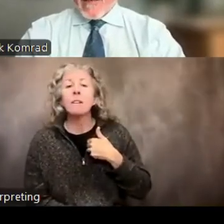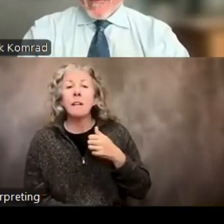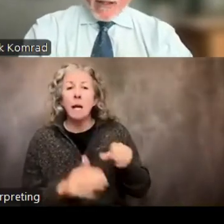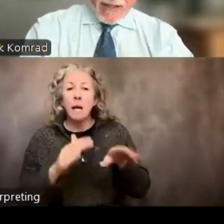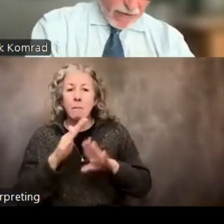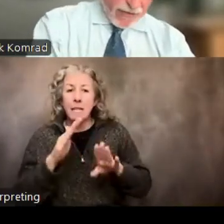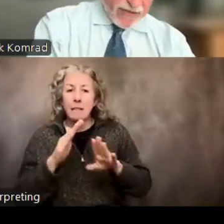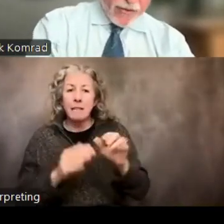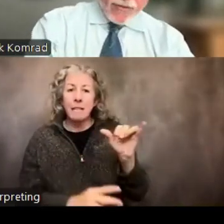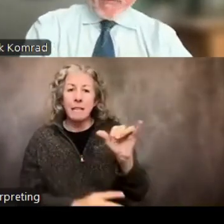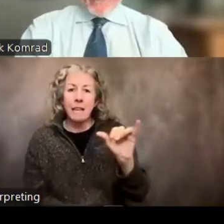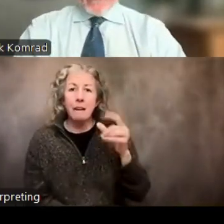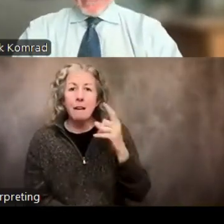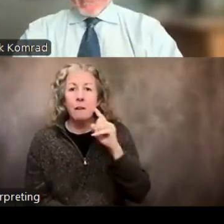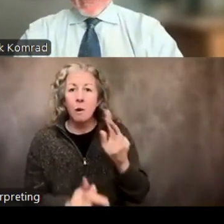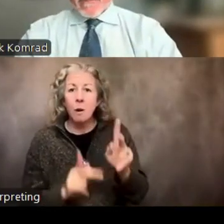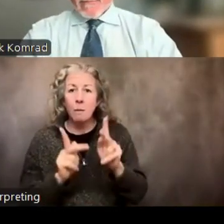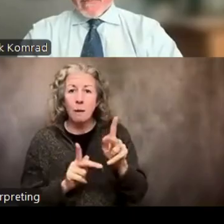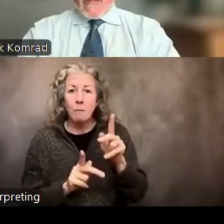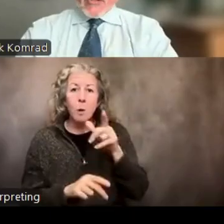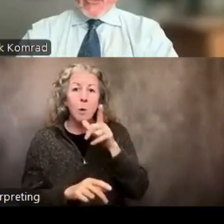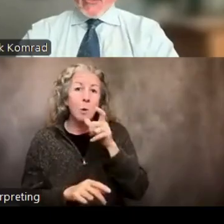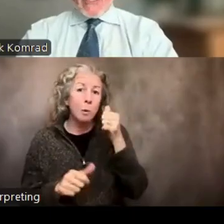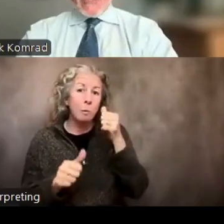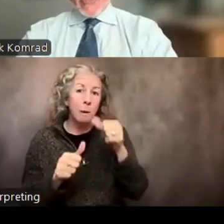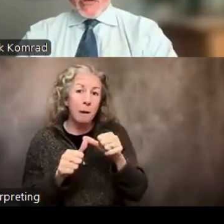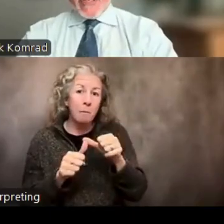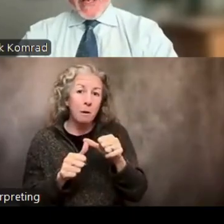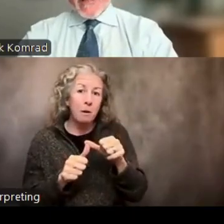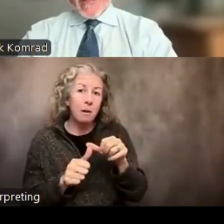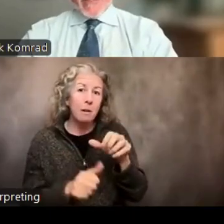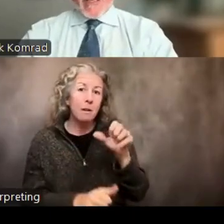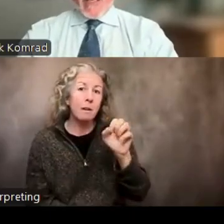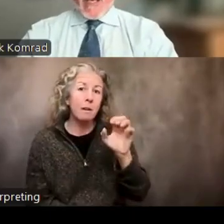of like for those of you who may remember Soylent Green, it's a